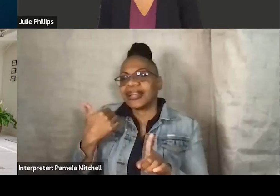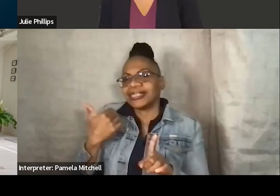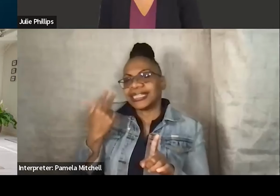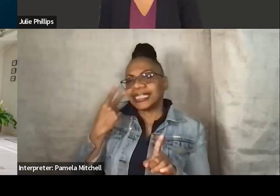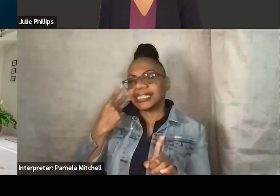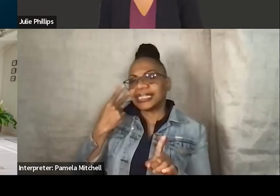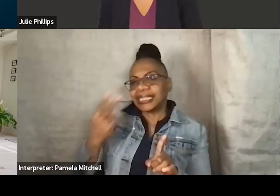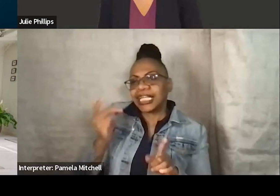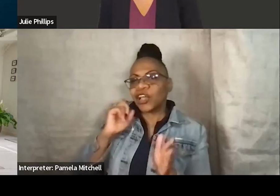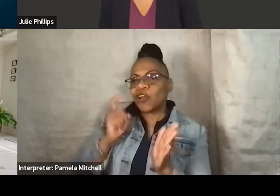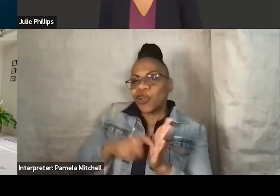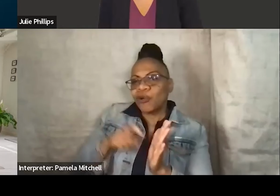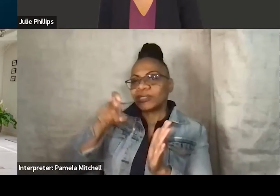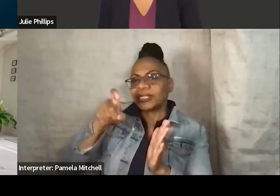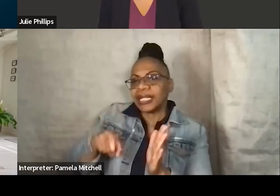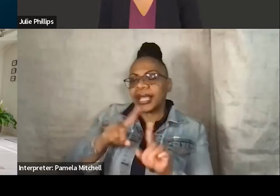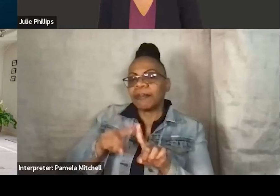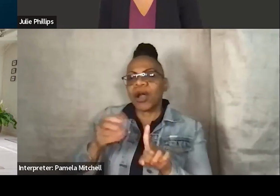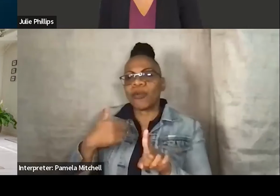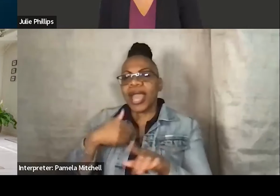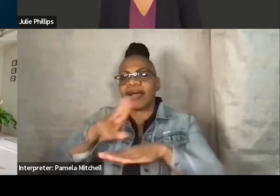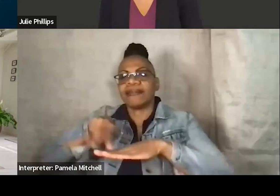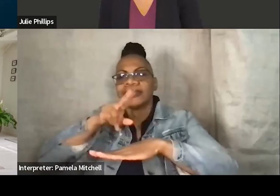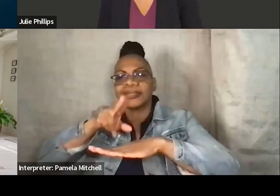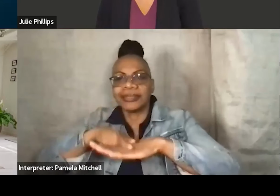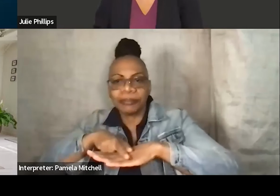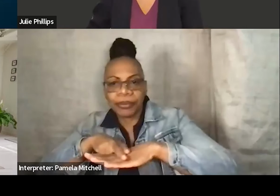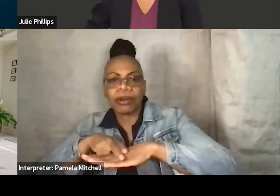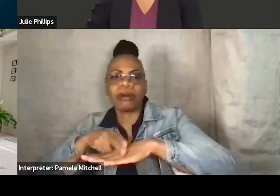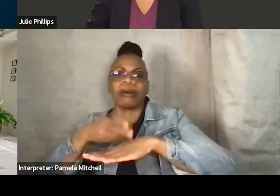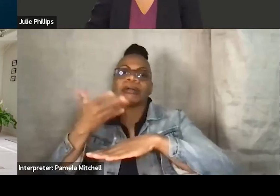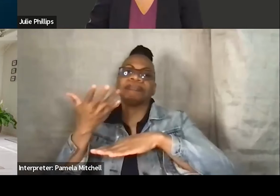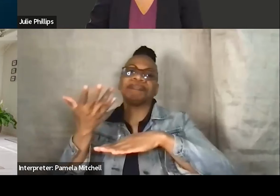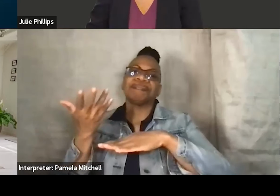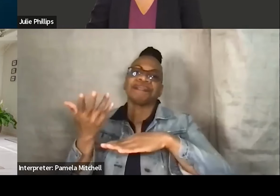We just have a typical SUV van, in essence.